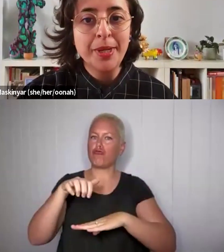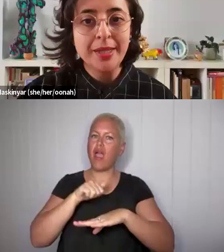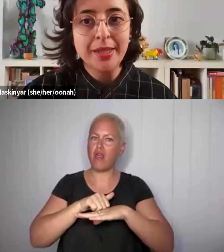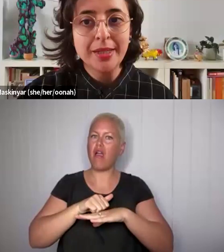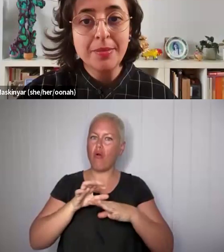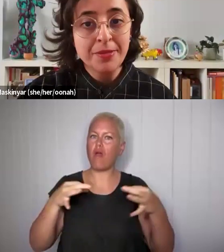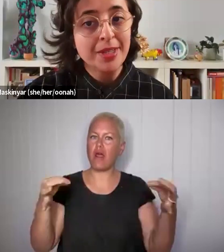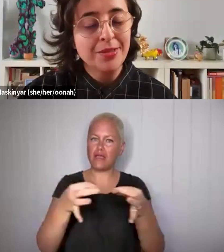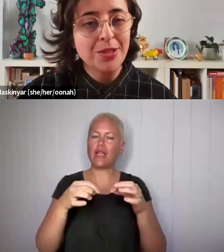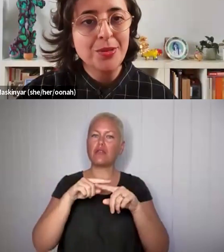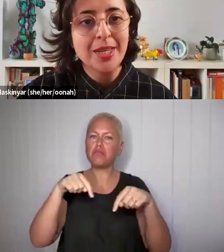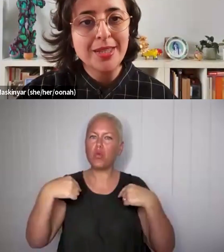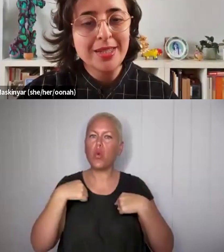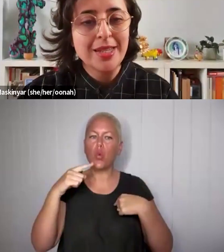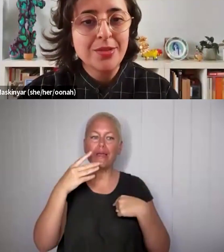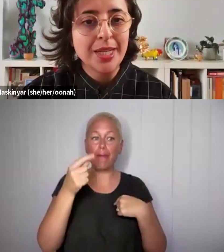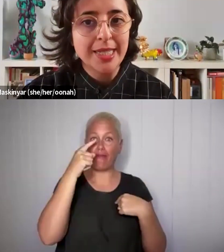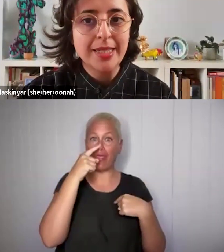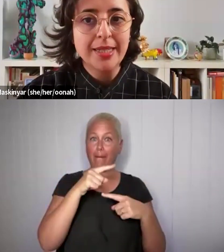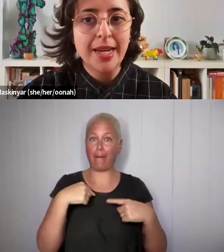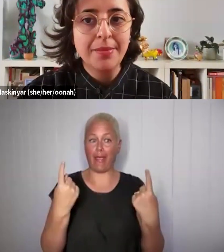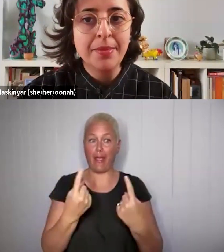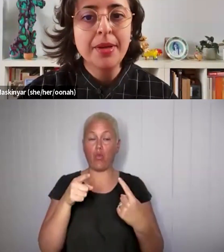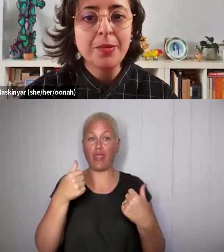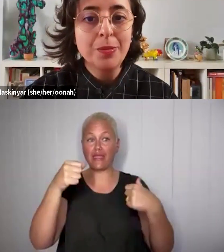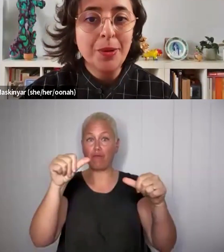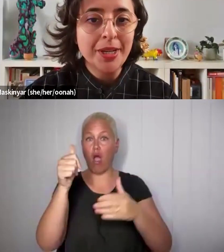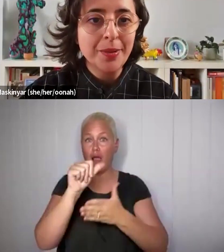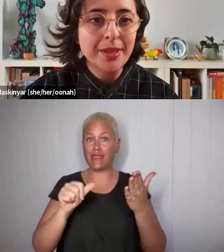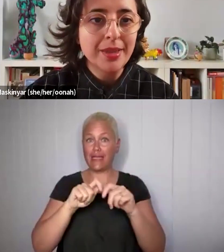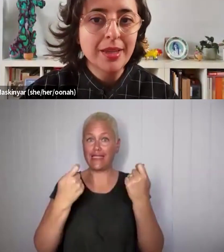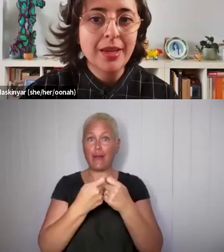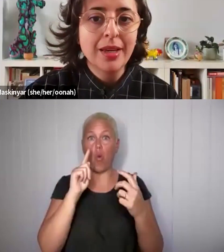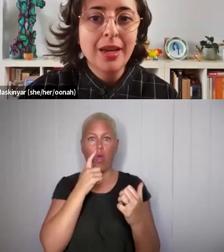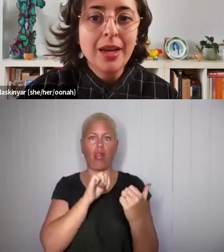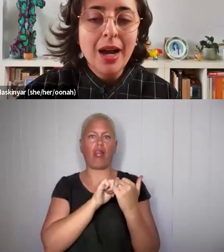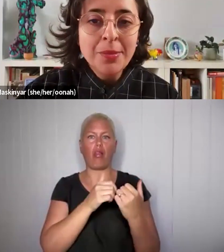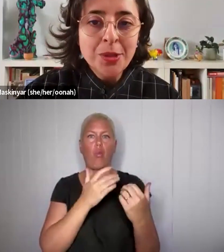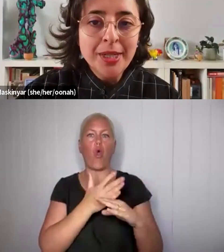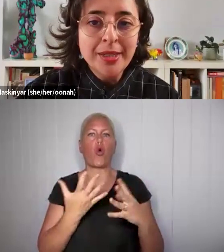be some of the individuals that the successful artistic team will be working with. I am joining